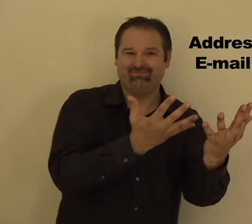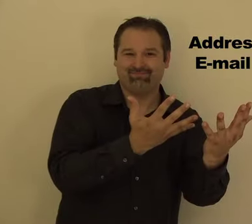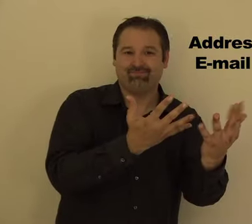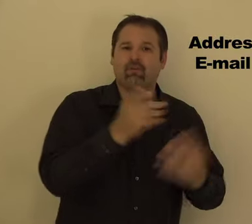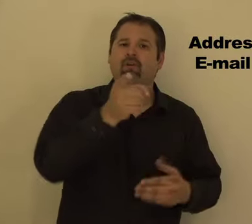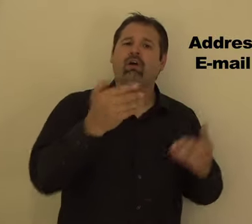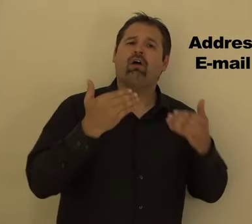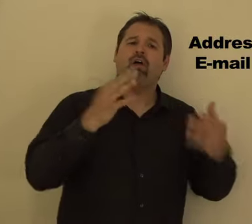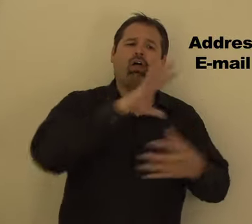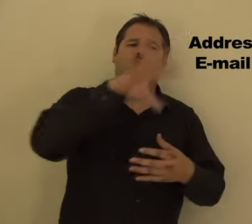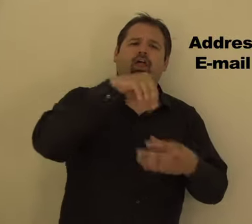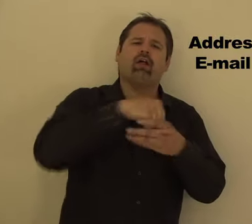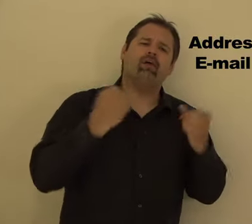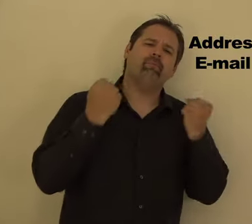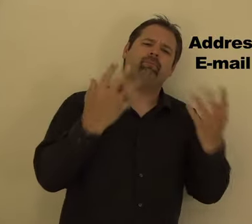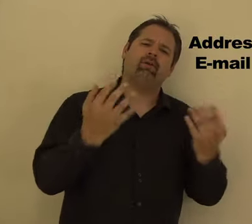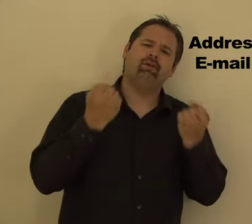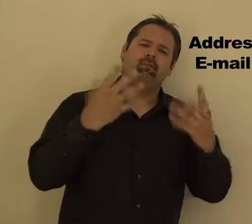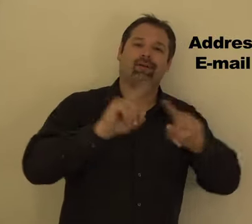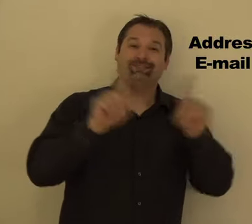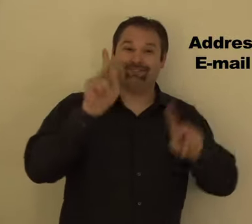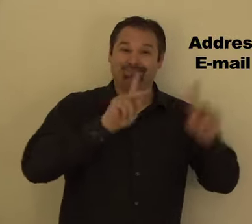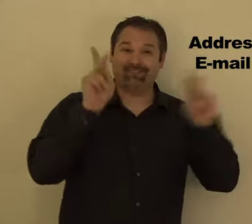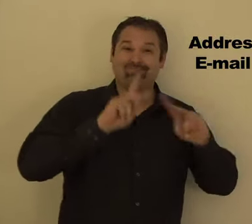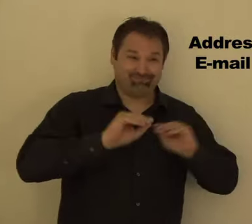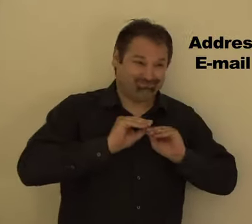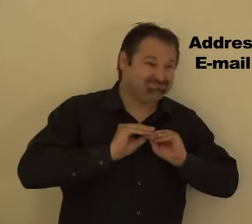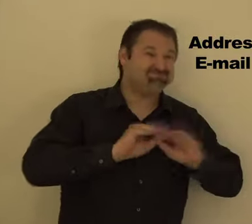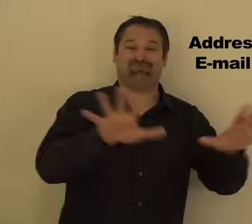unnecessary email messages, and wastes people's time if they